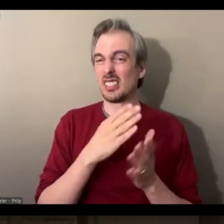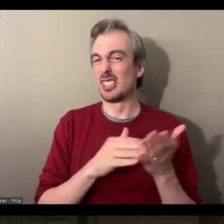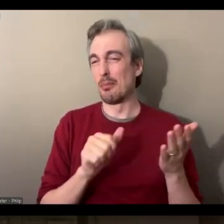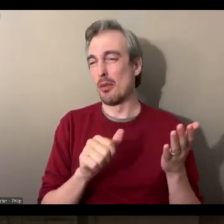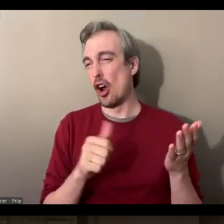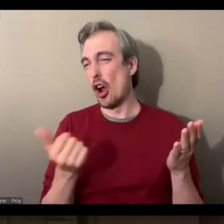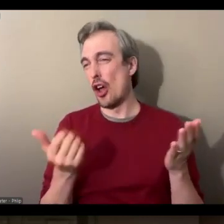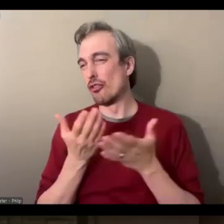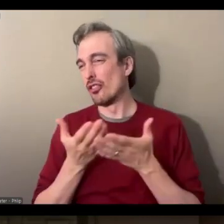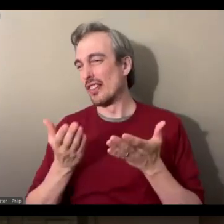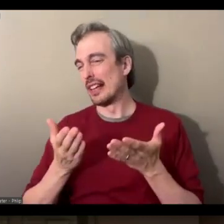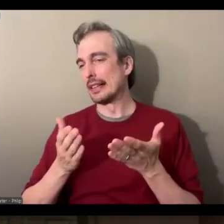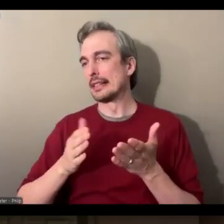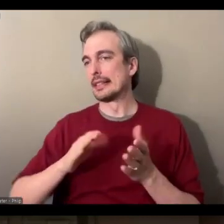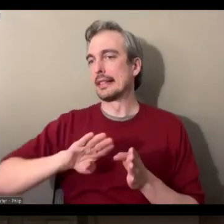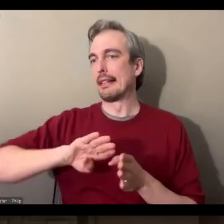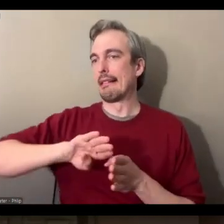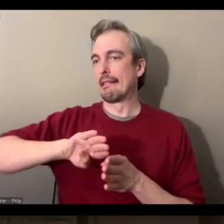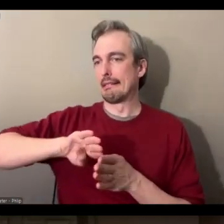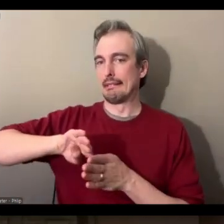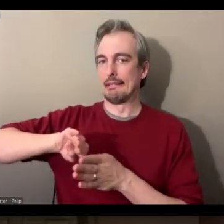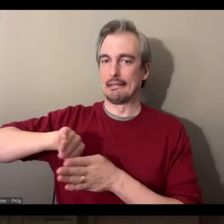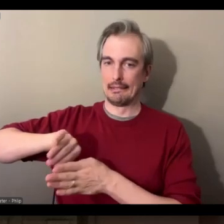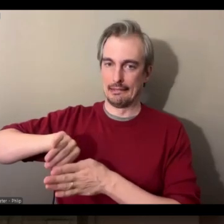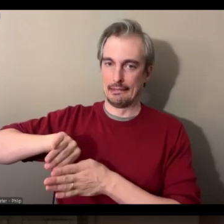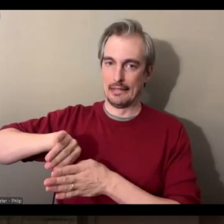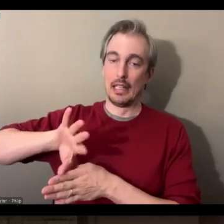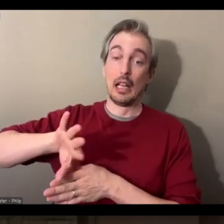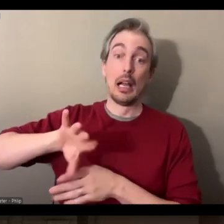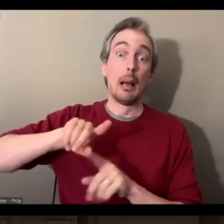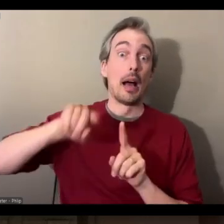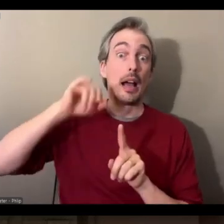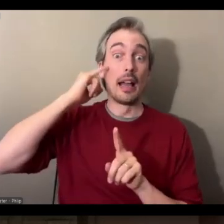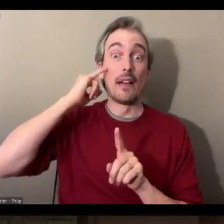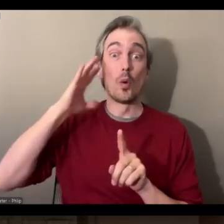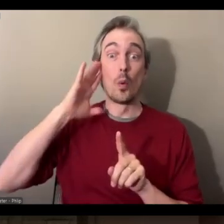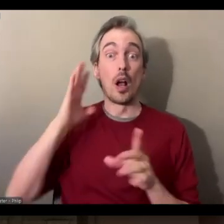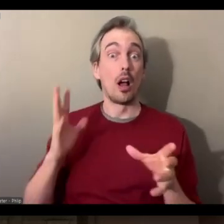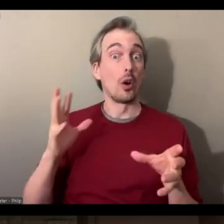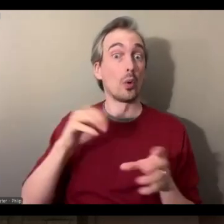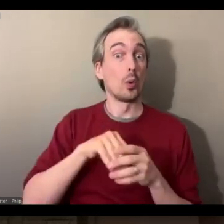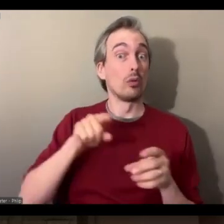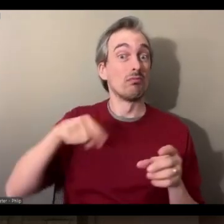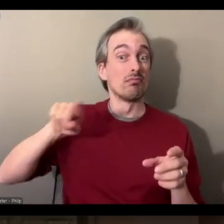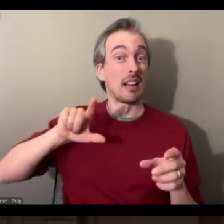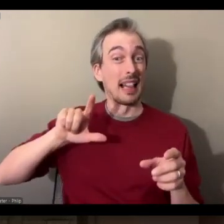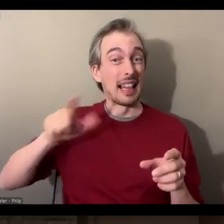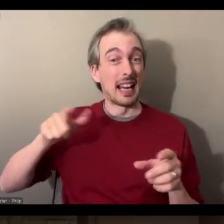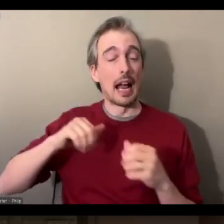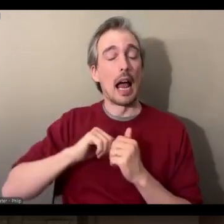how do we ensure that we know what works and what doesn't work on our website and how do we ensure